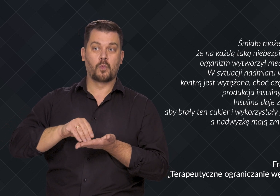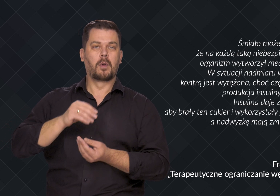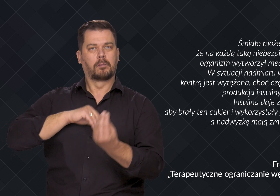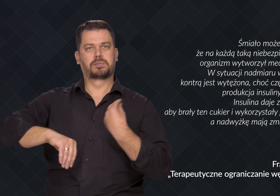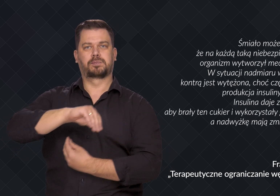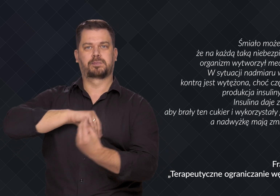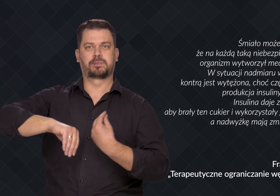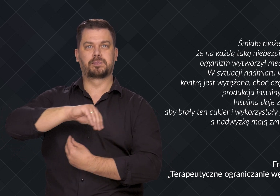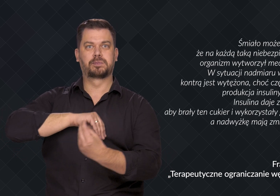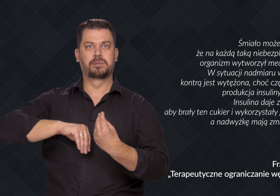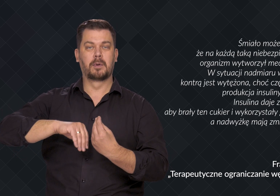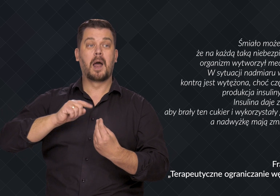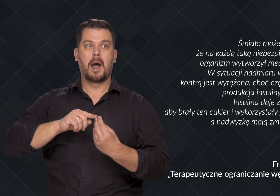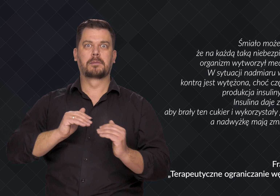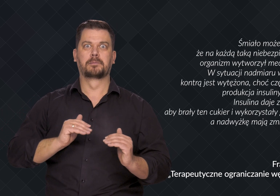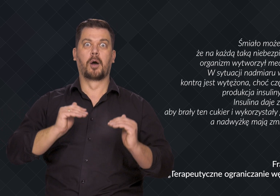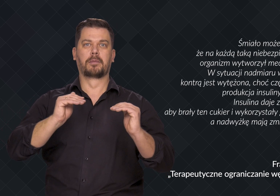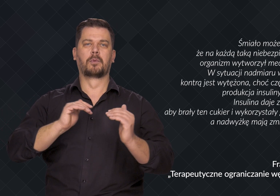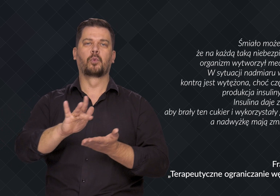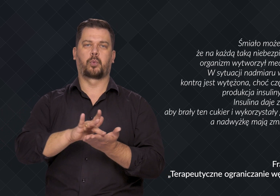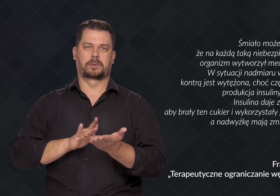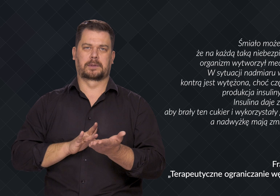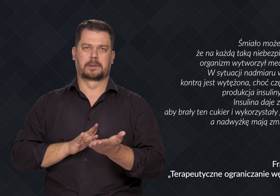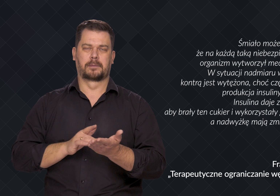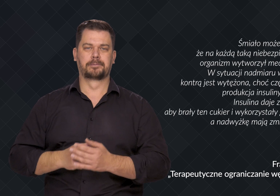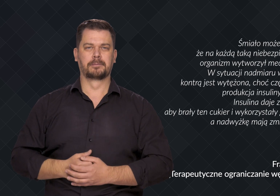and use it as energy, with any surplus converted into fat."